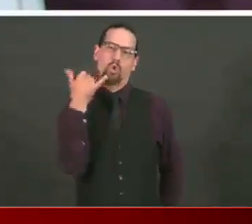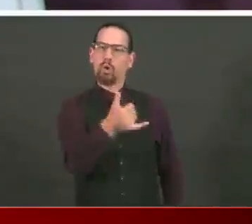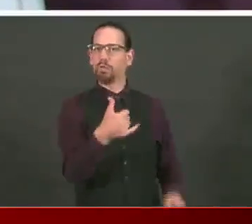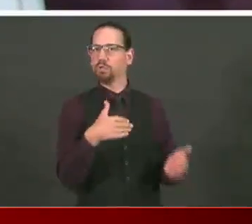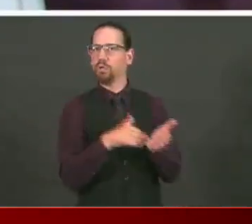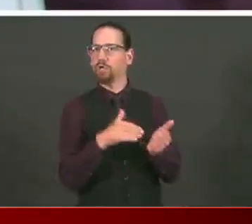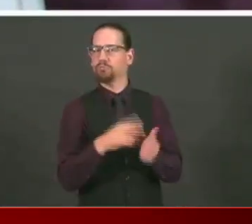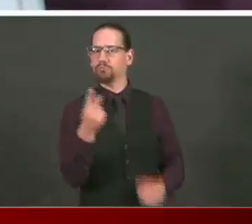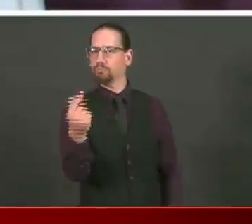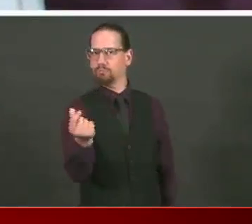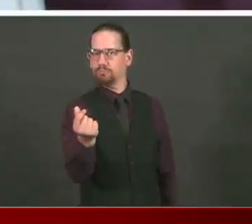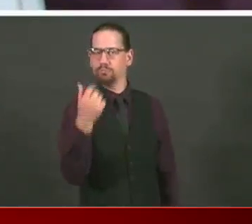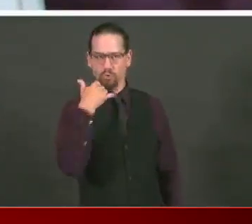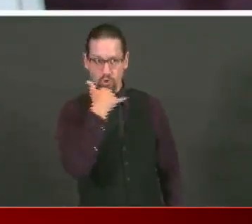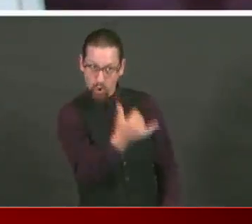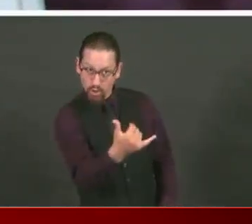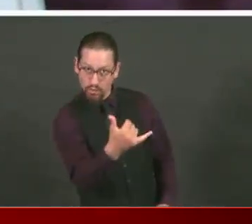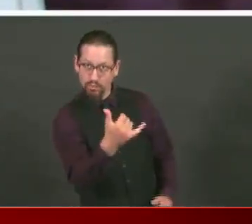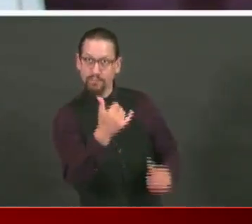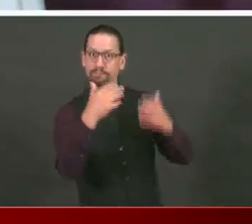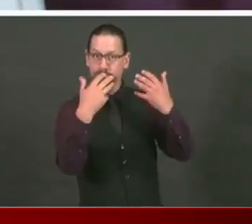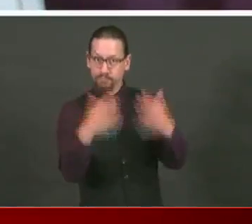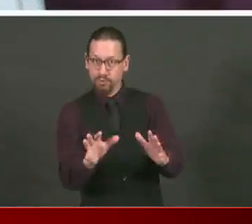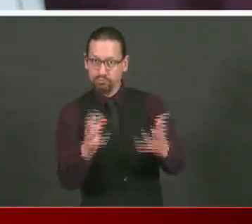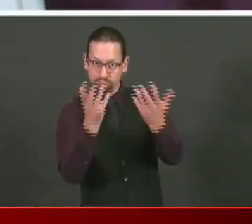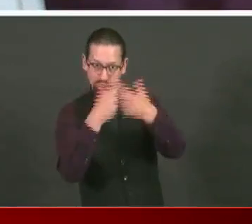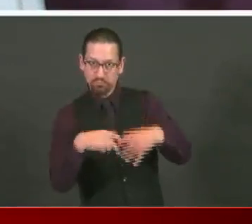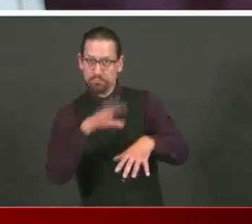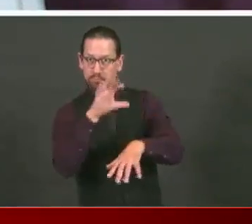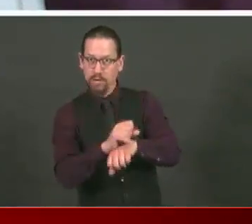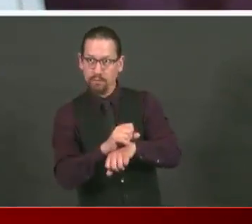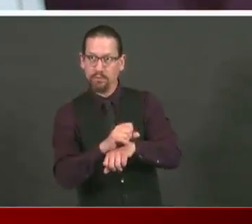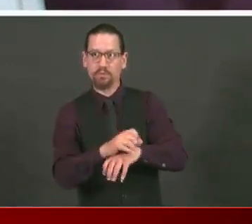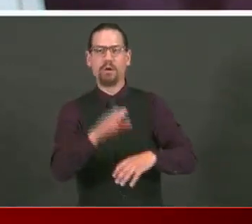TEST. IF YOU CANNOT